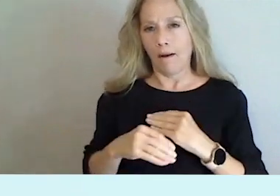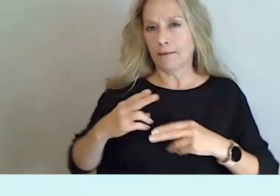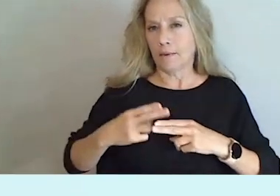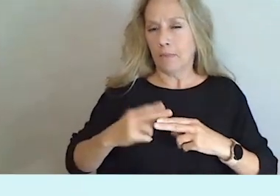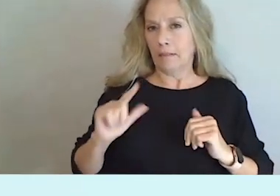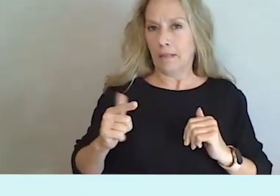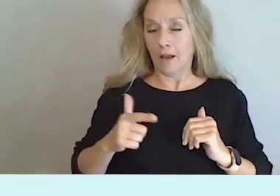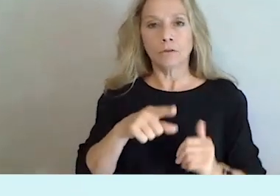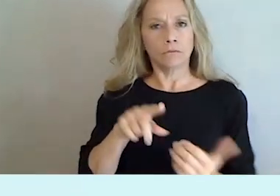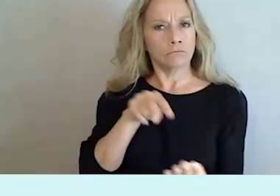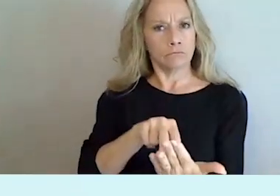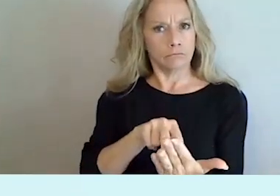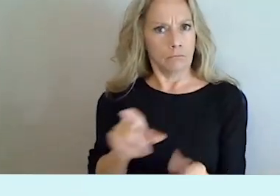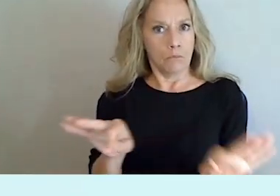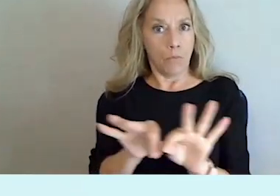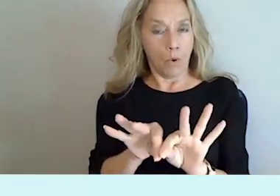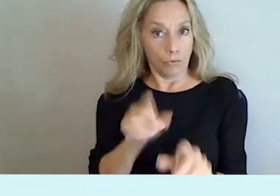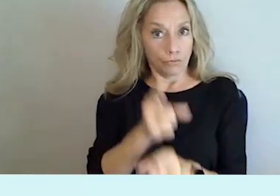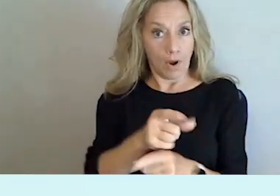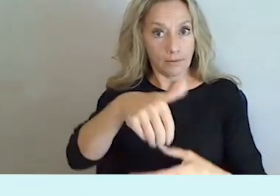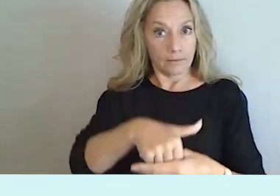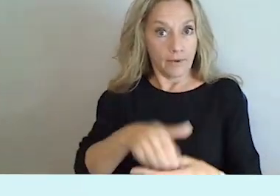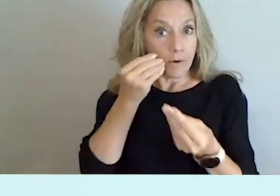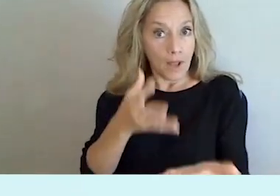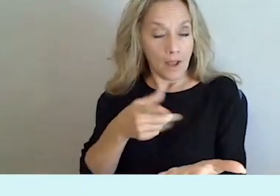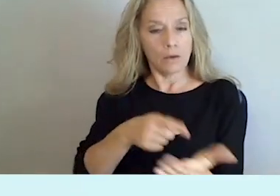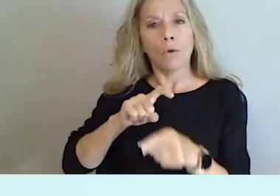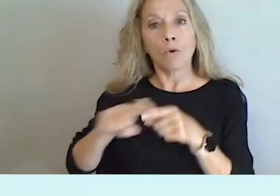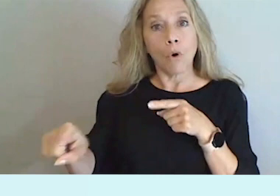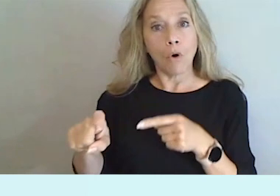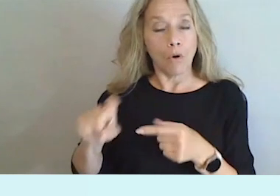sure you have the right renewal packet, you can call TennCare to check if you have the right one.